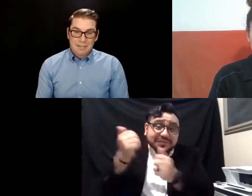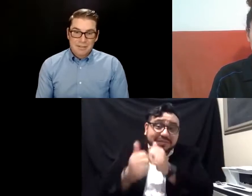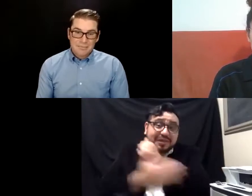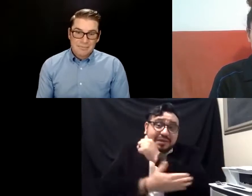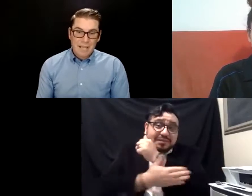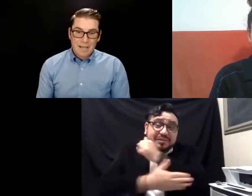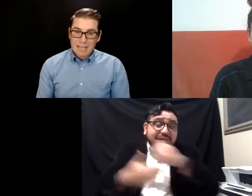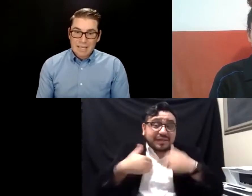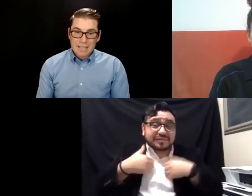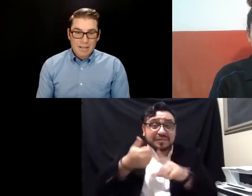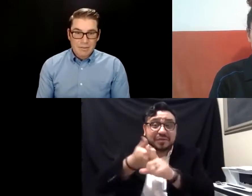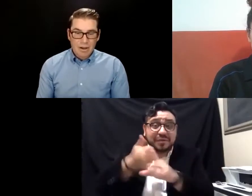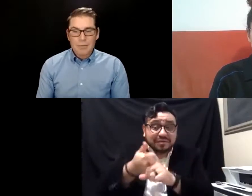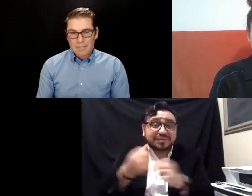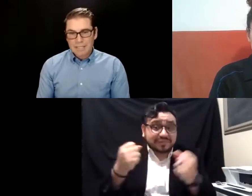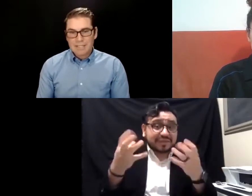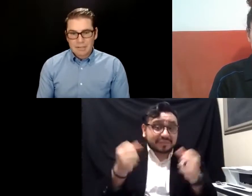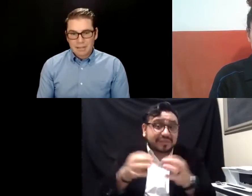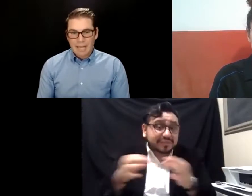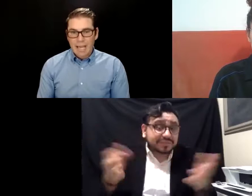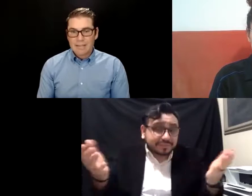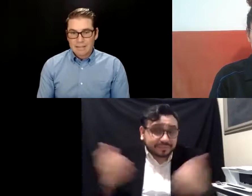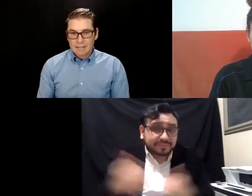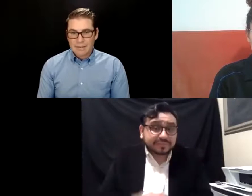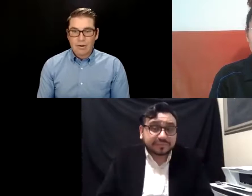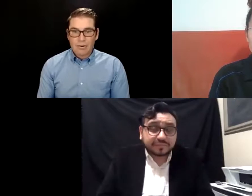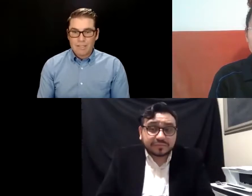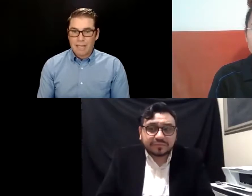Yeah, each country almost each country has their own sign language.